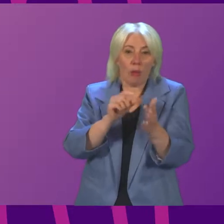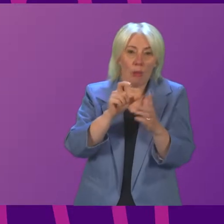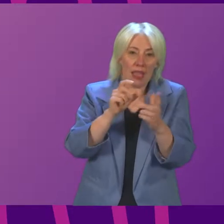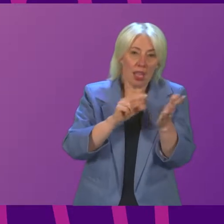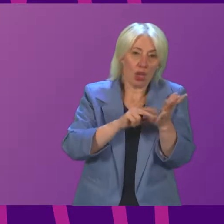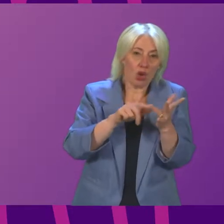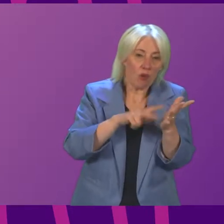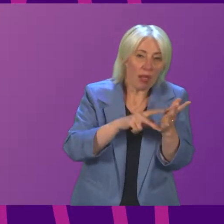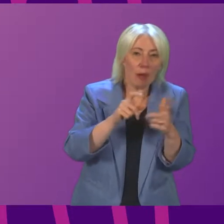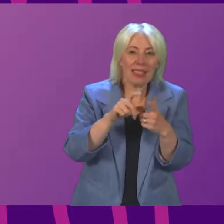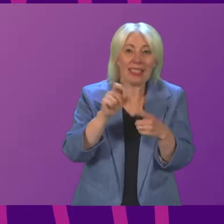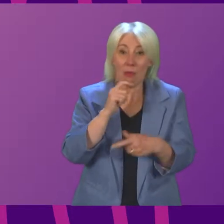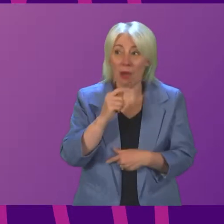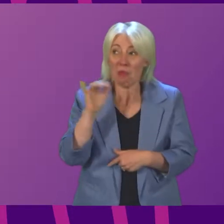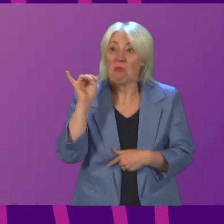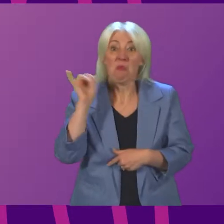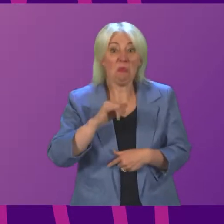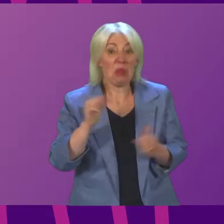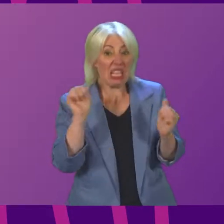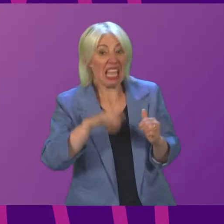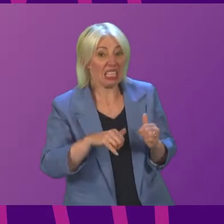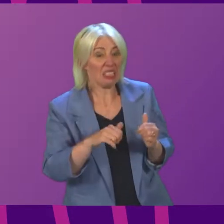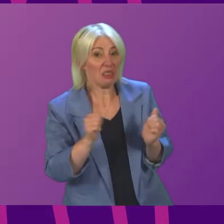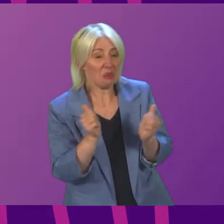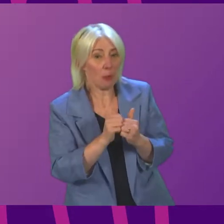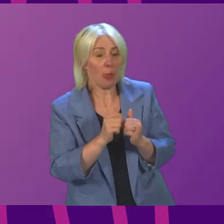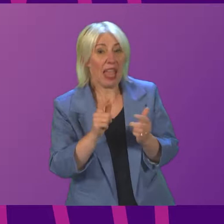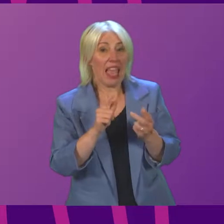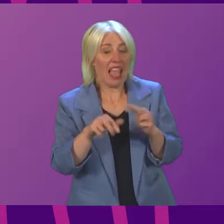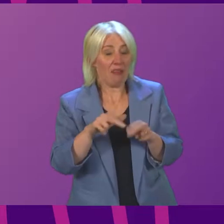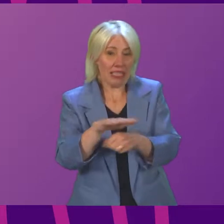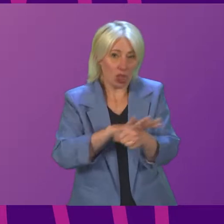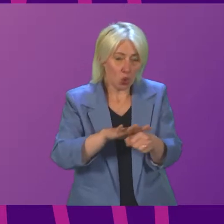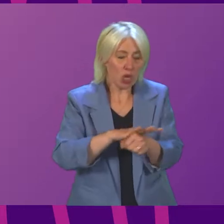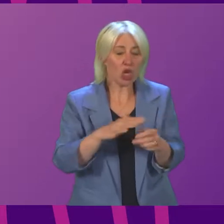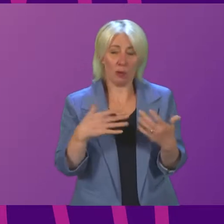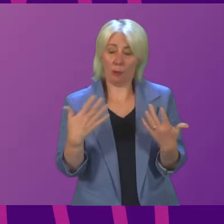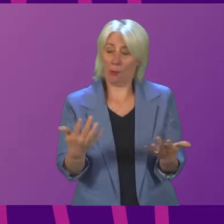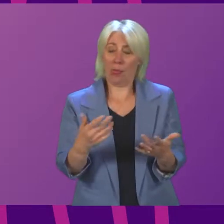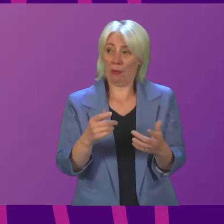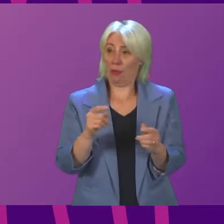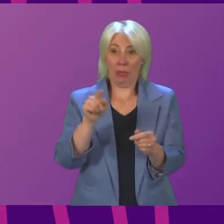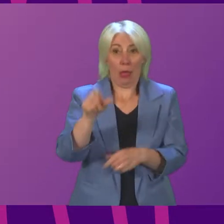In short, yes. If there are circumstances in which that is not happening,